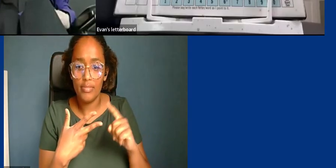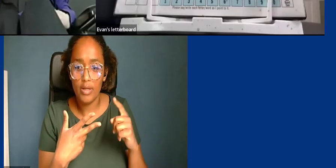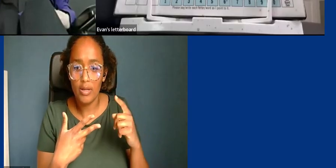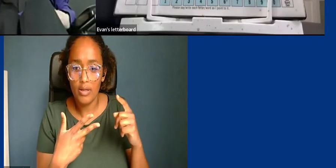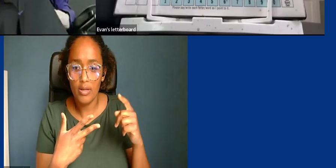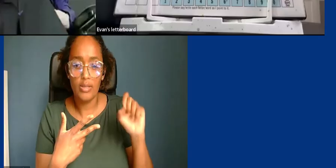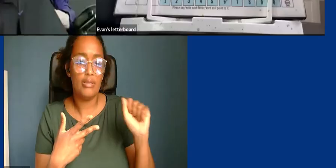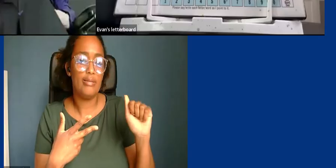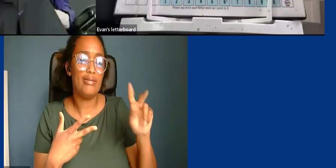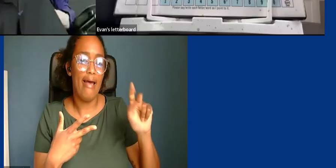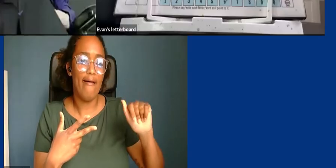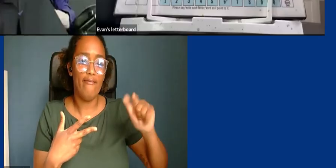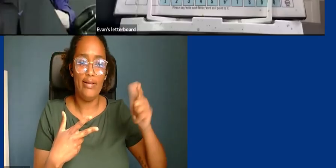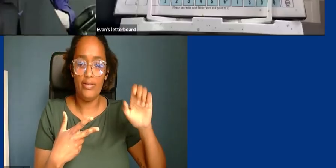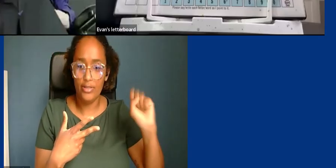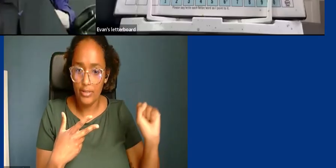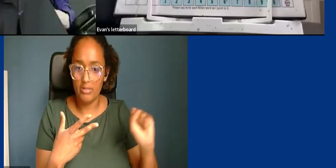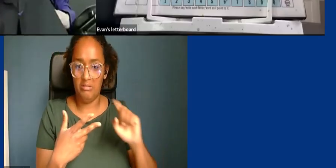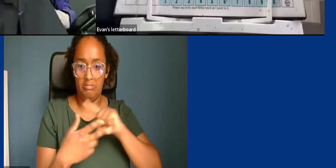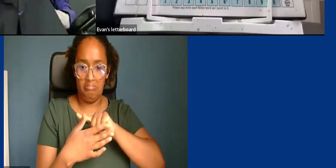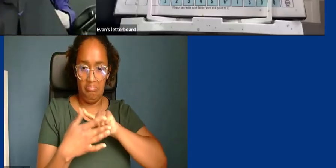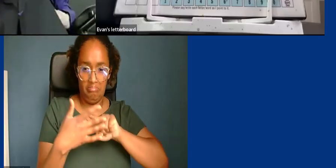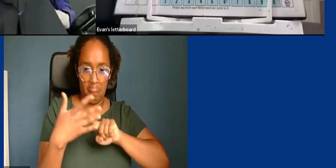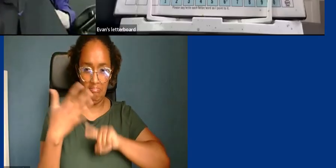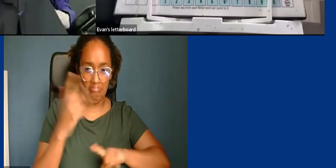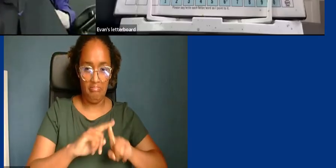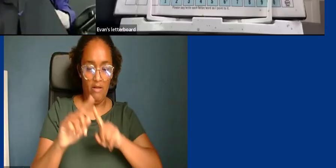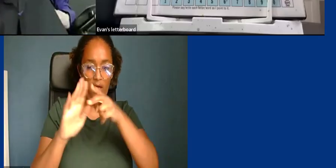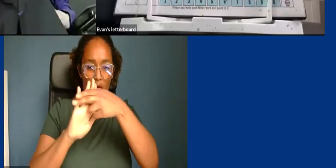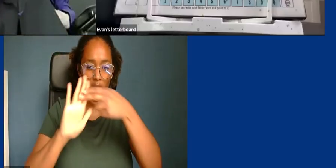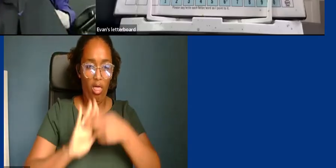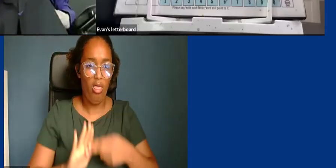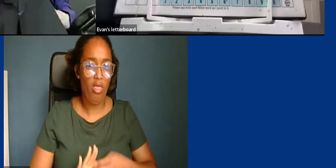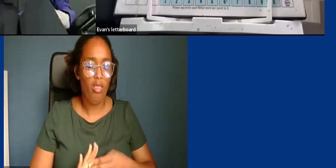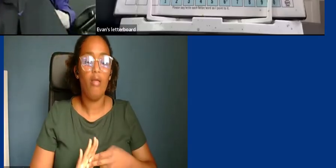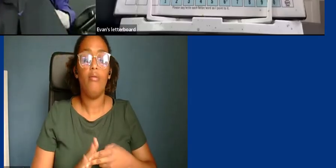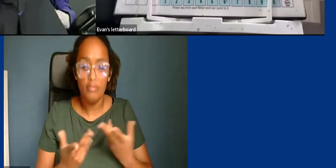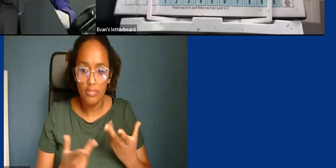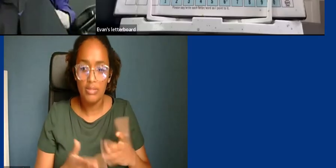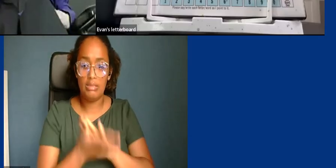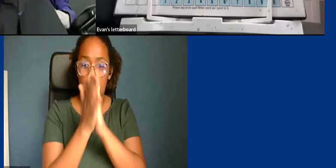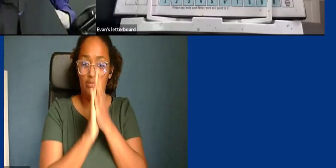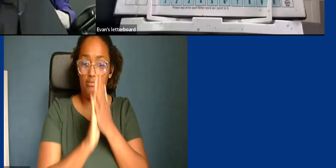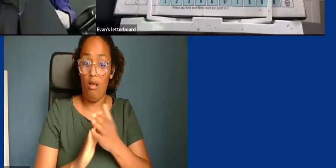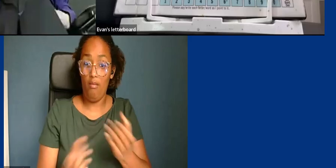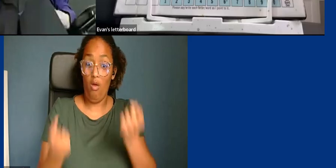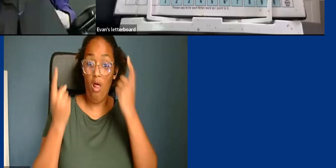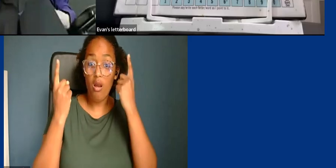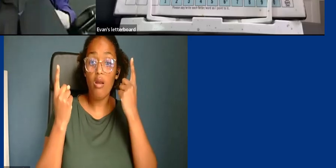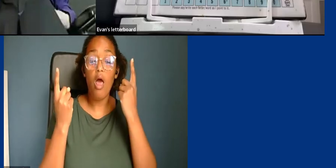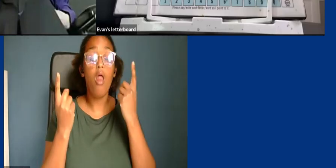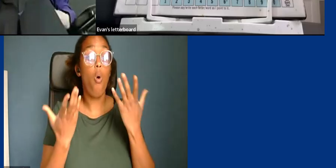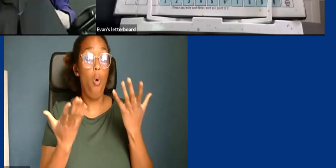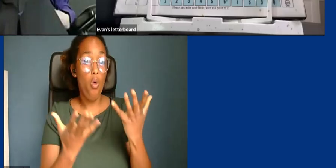They came to have their ideas of normal and abnormal, superior and inferior,